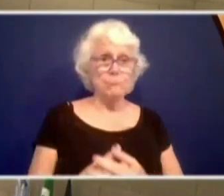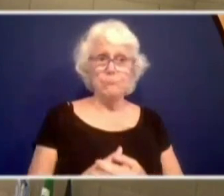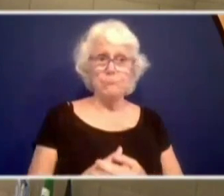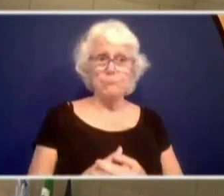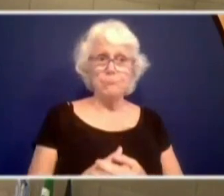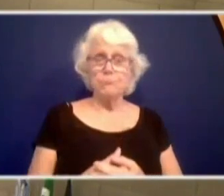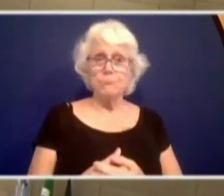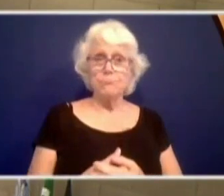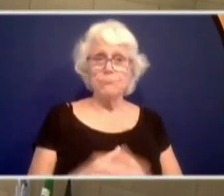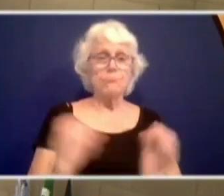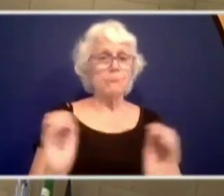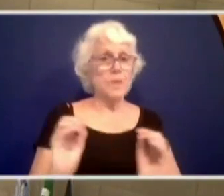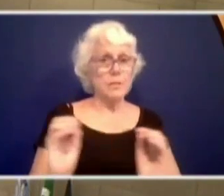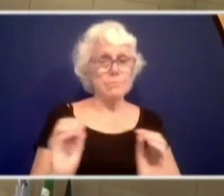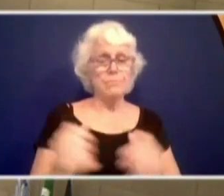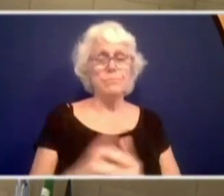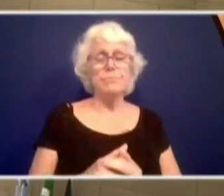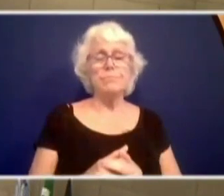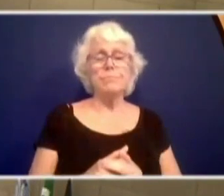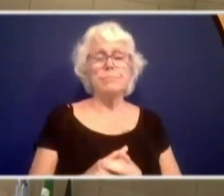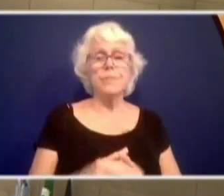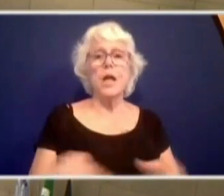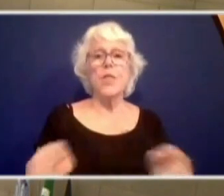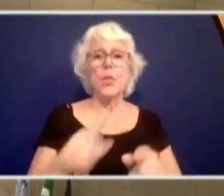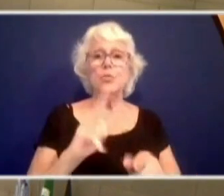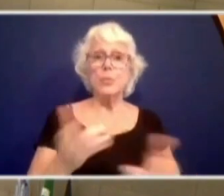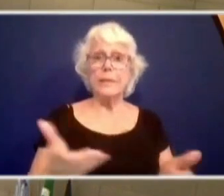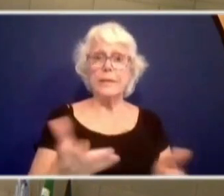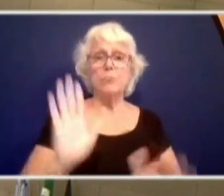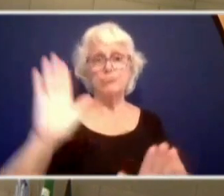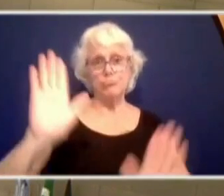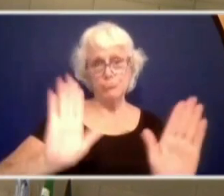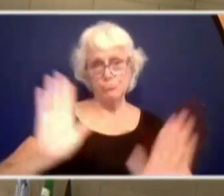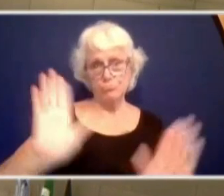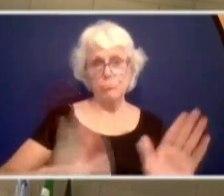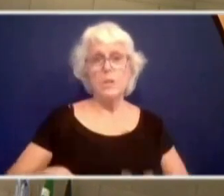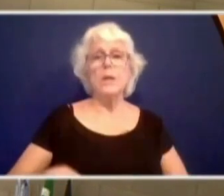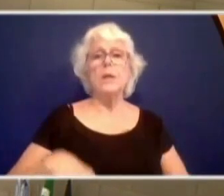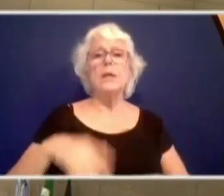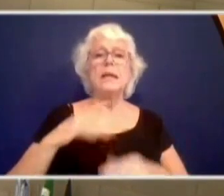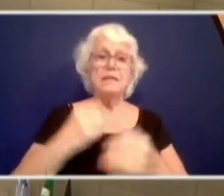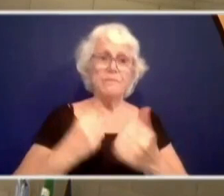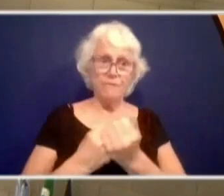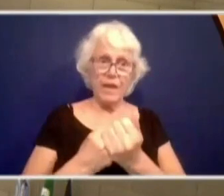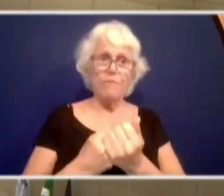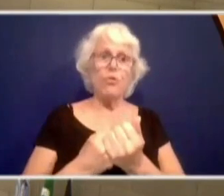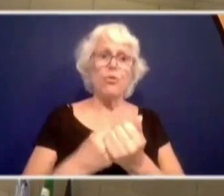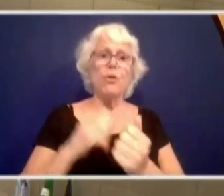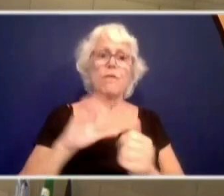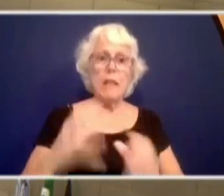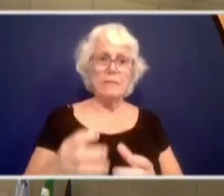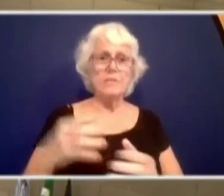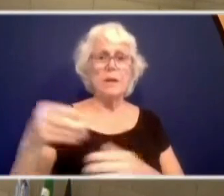There being none for those present by show of hands in favor of classified compensation schedules phase 2 implementation of compensation